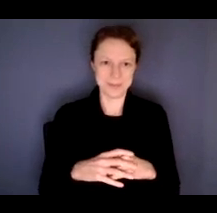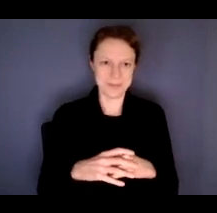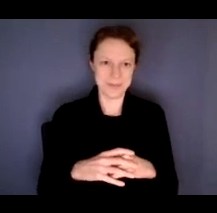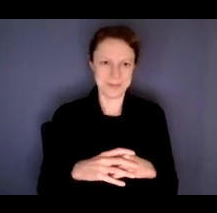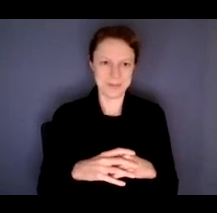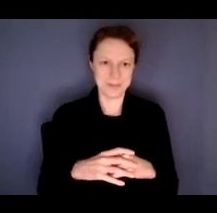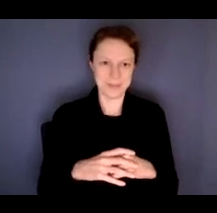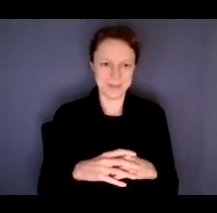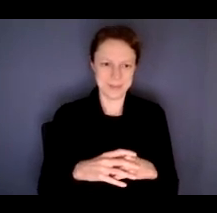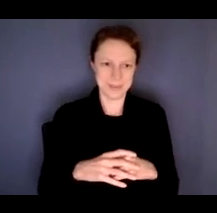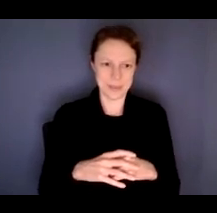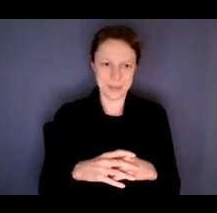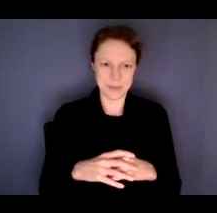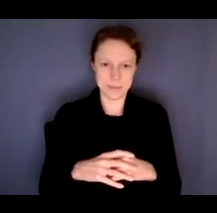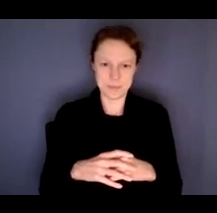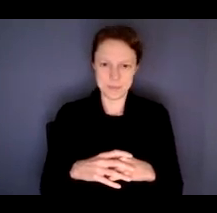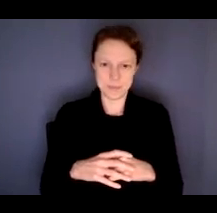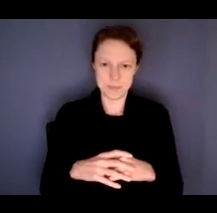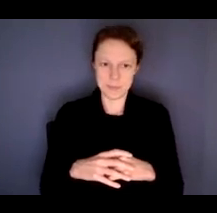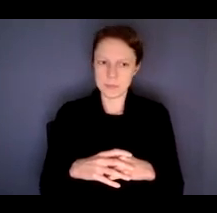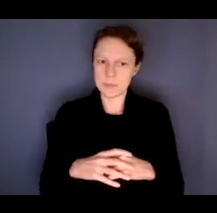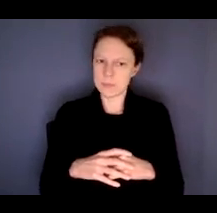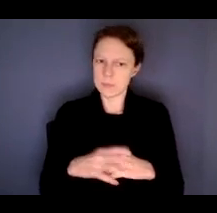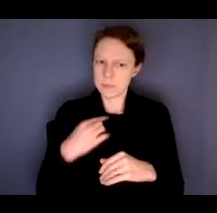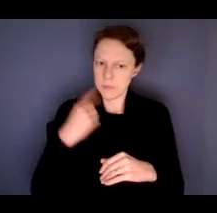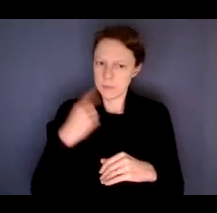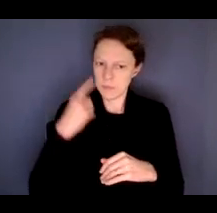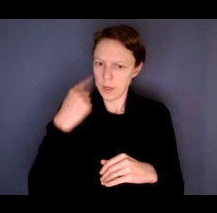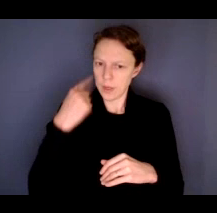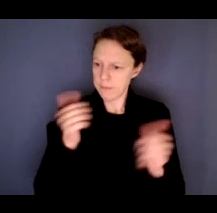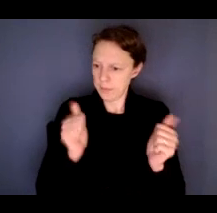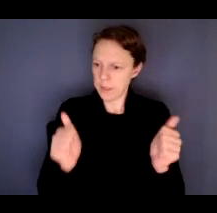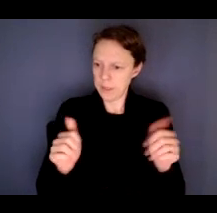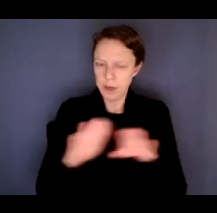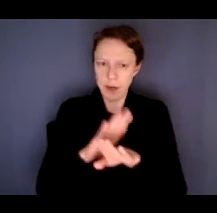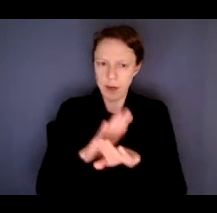So I think I've covered most of these aspects of the separate representative role